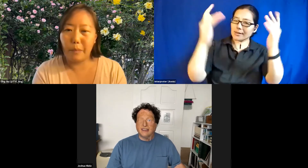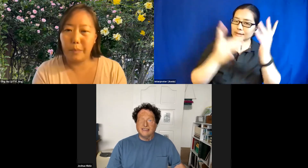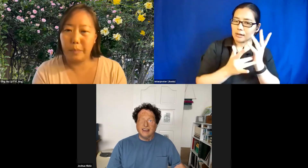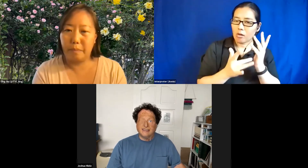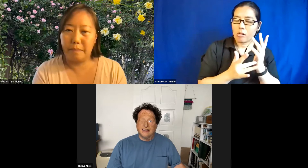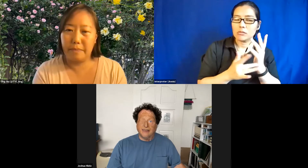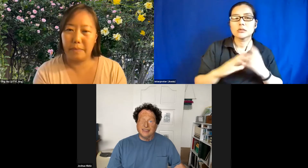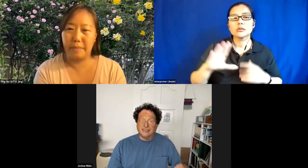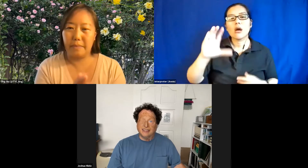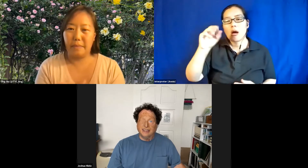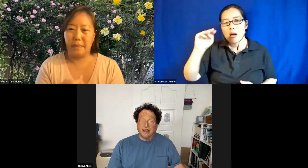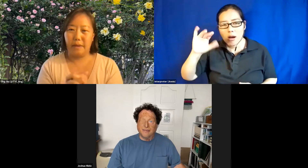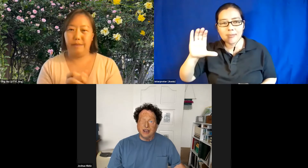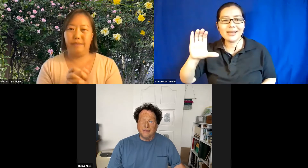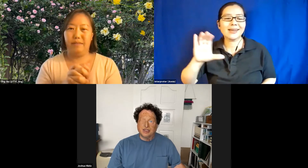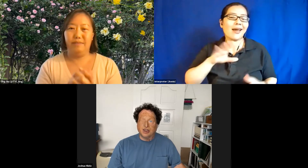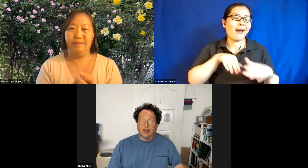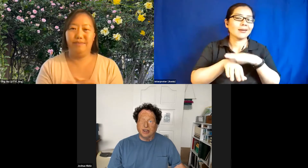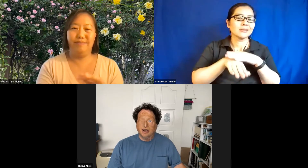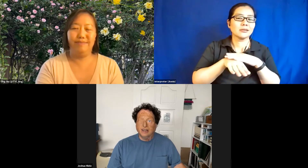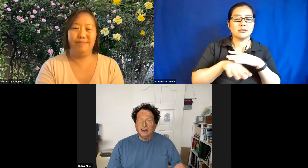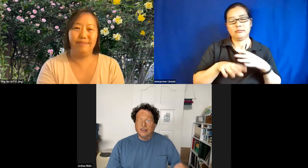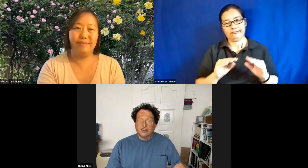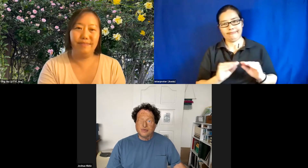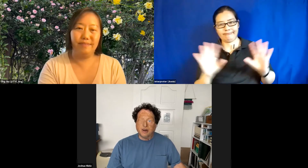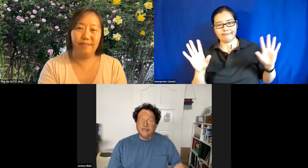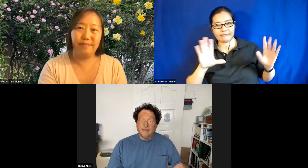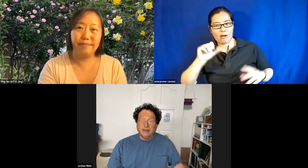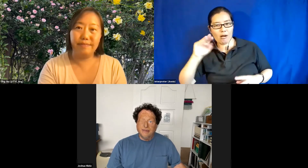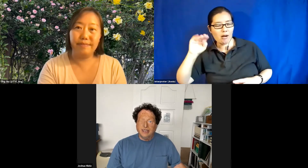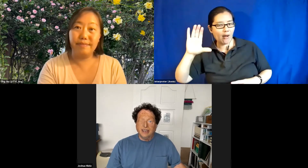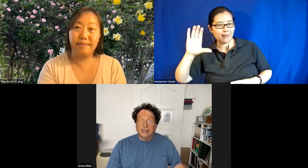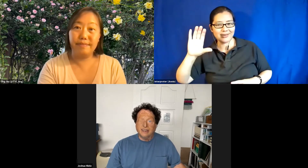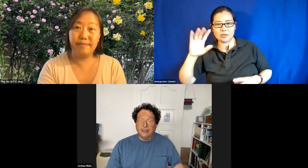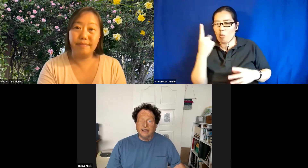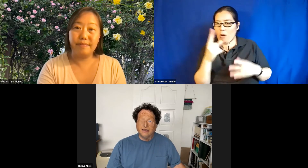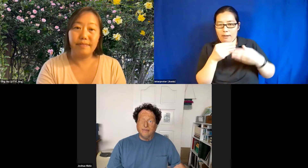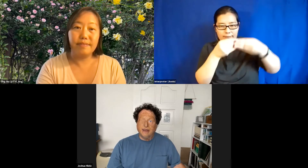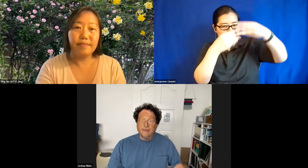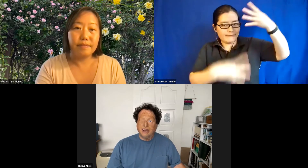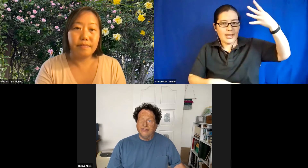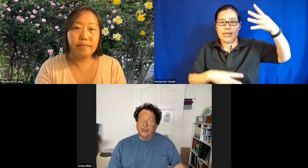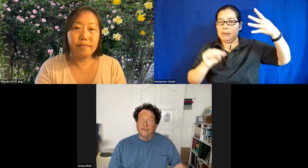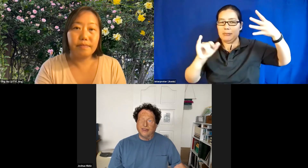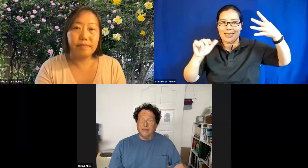access. Obviously comics are just one of many media that may benefit from